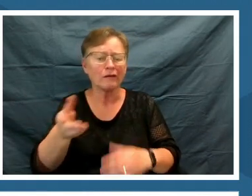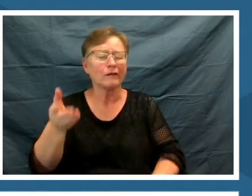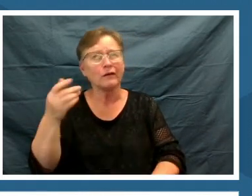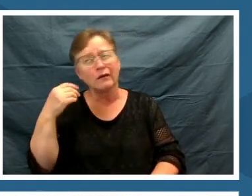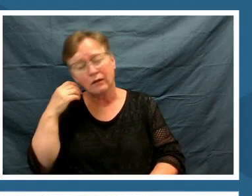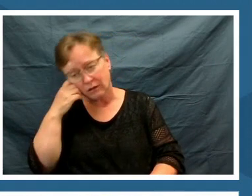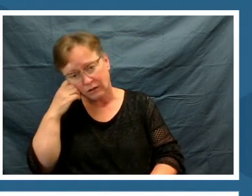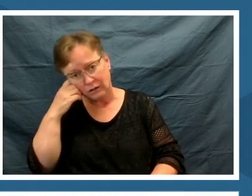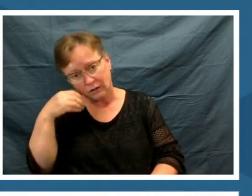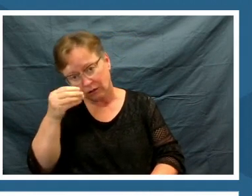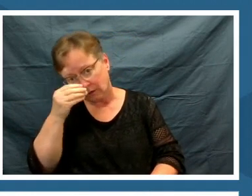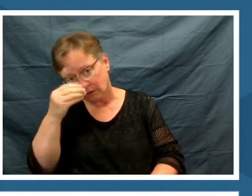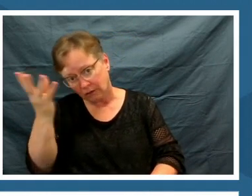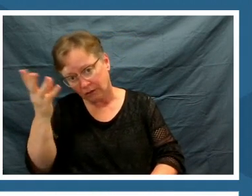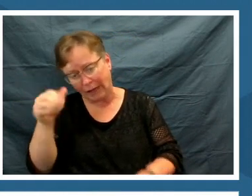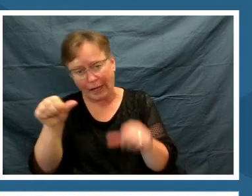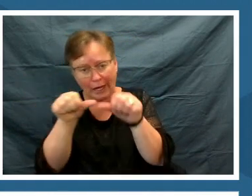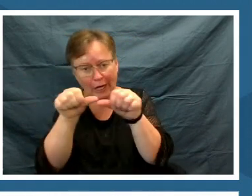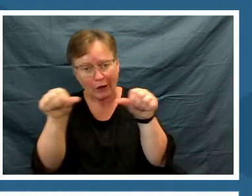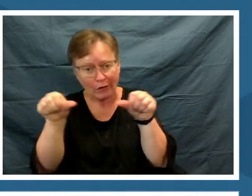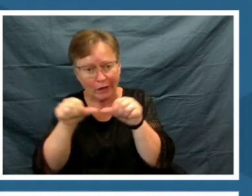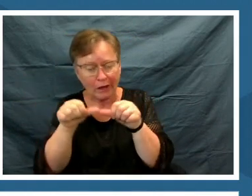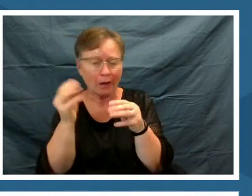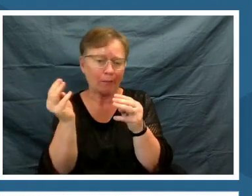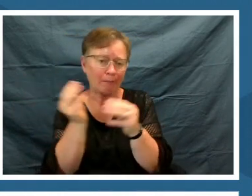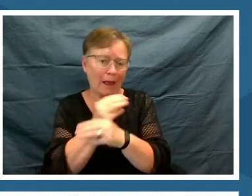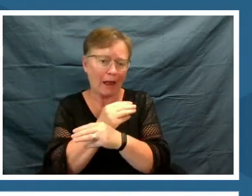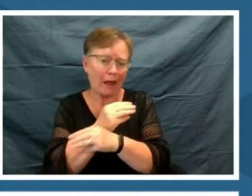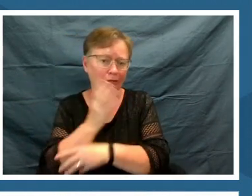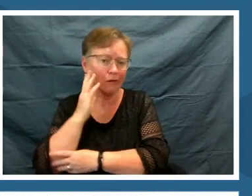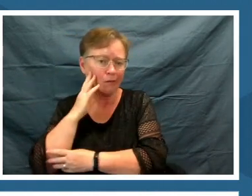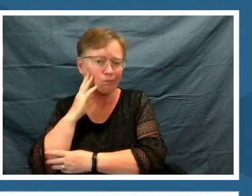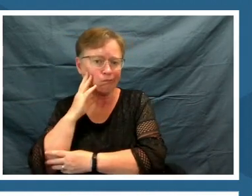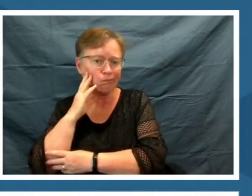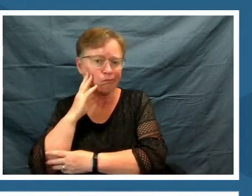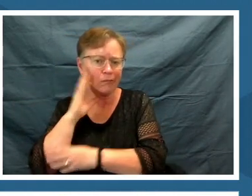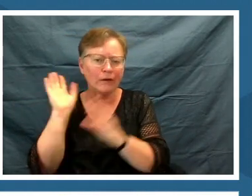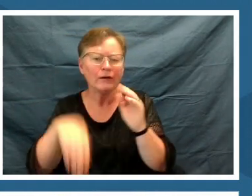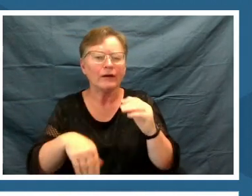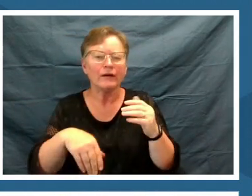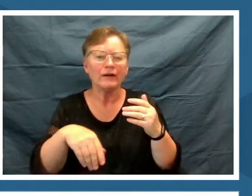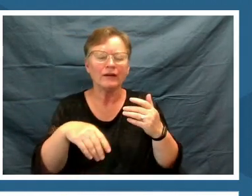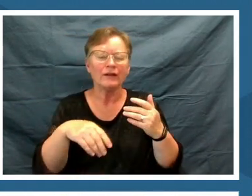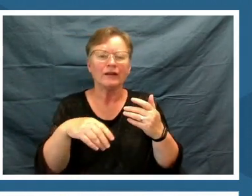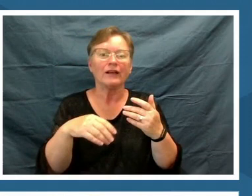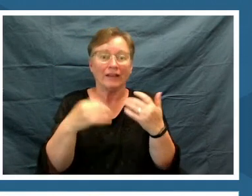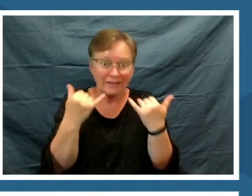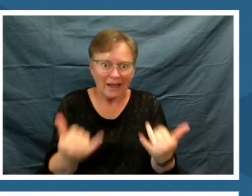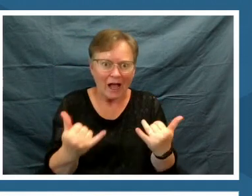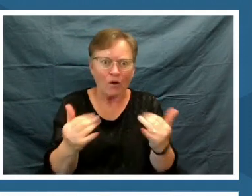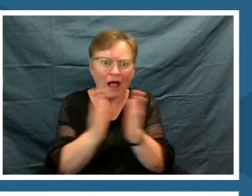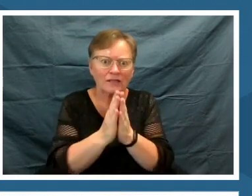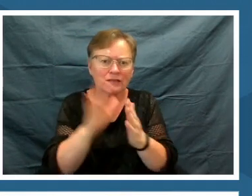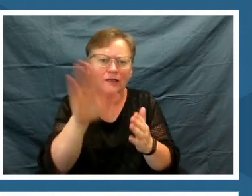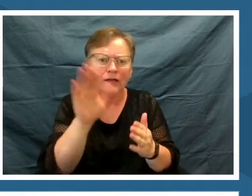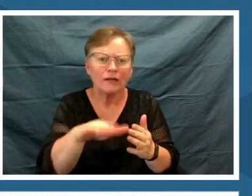garden you multiply it you move on they forgot about it two seconds later are suddenly asking me can i get a tape